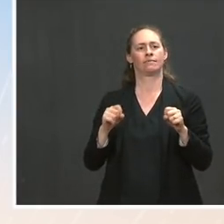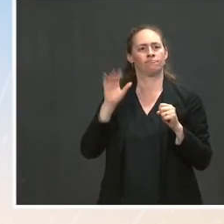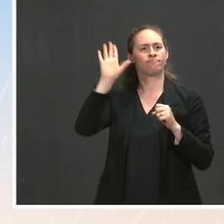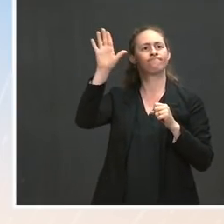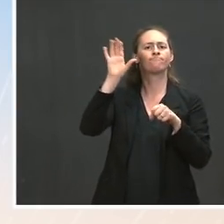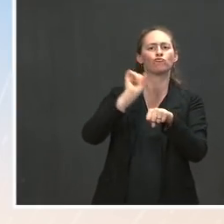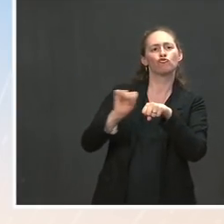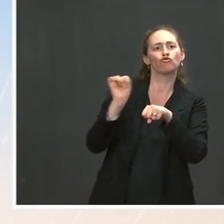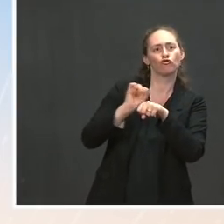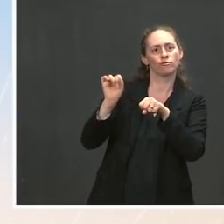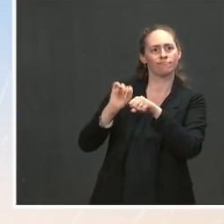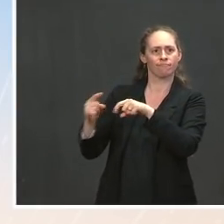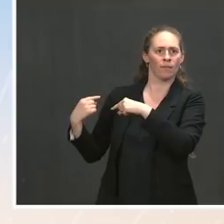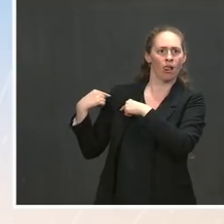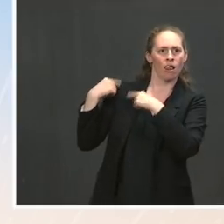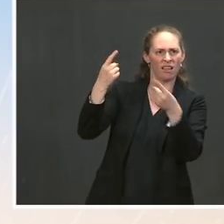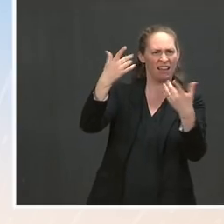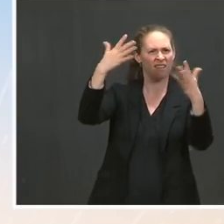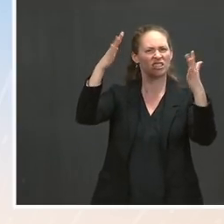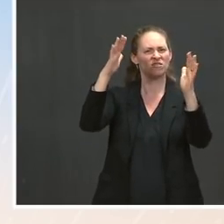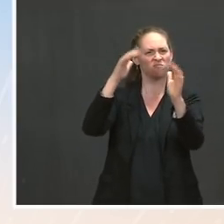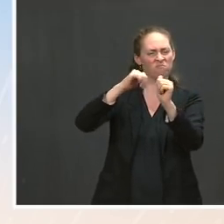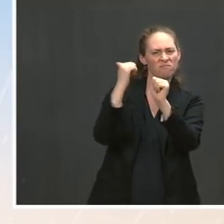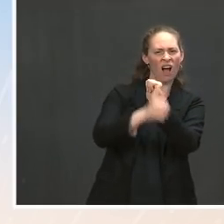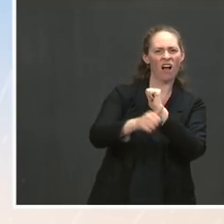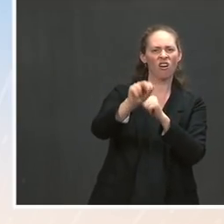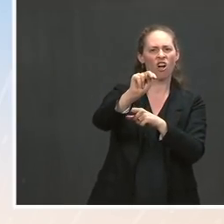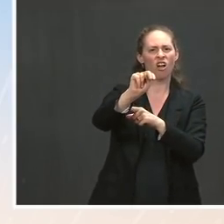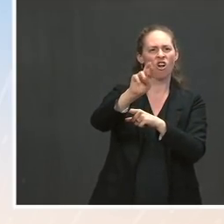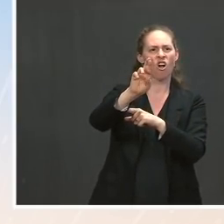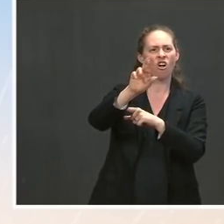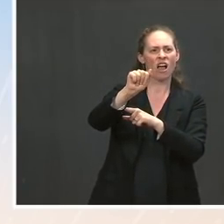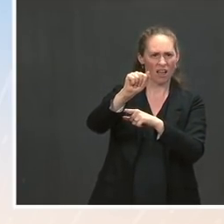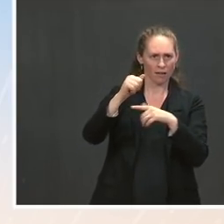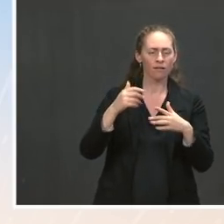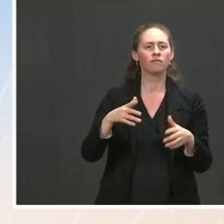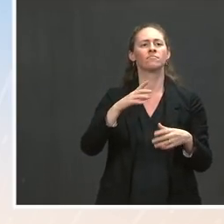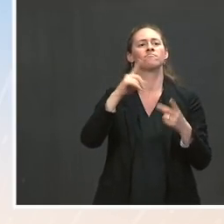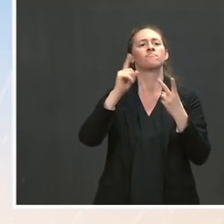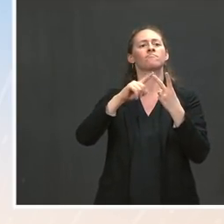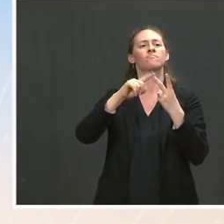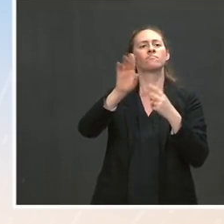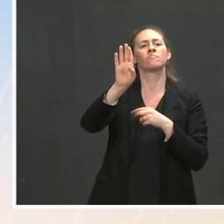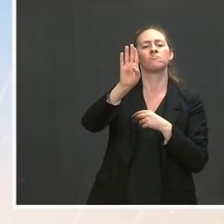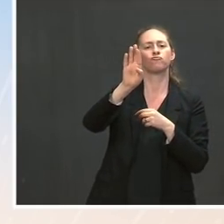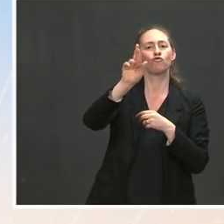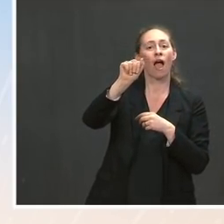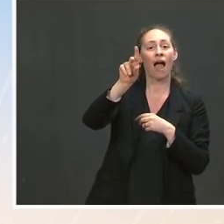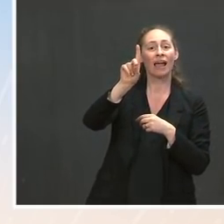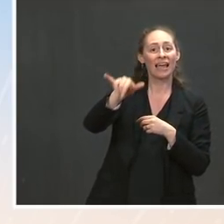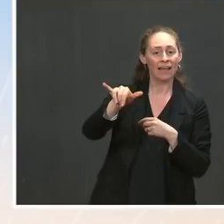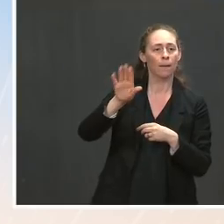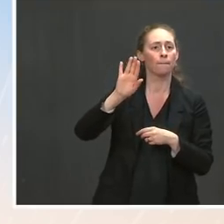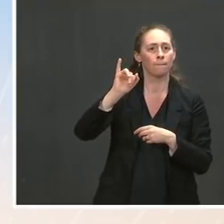He understands it as a person who led the effort, at President Obama's request, to strengthen gun measures after Sandy Hook, and when that was voted down,